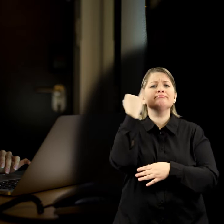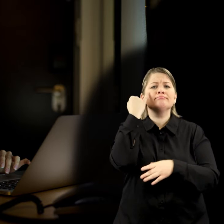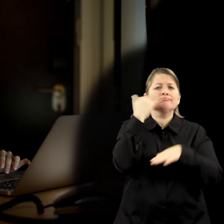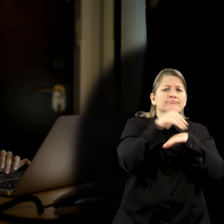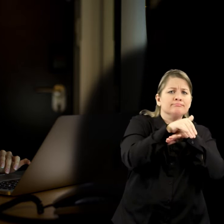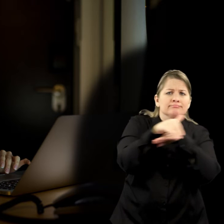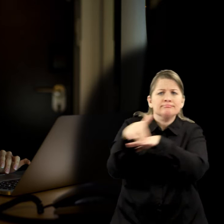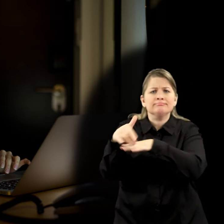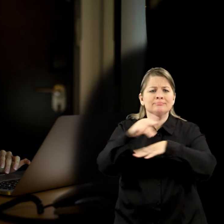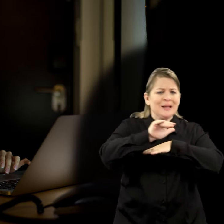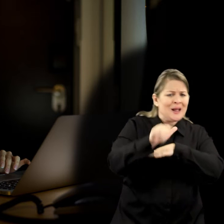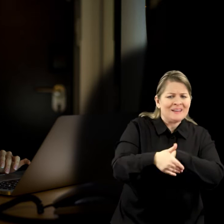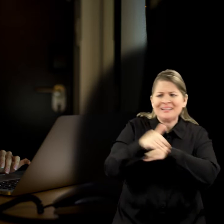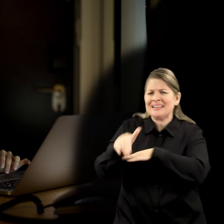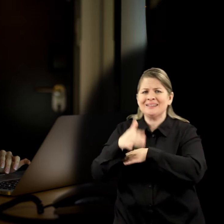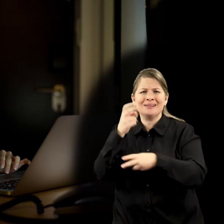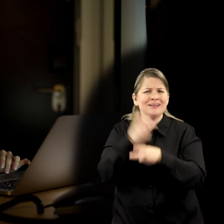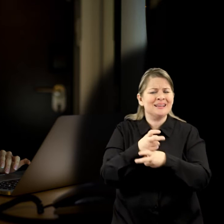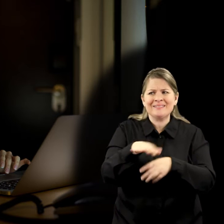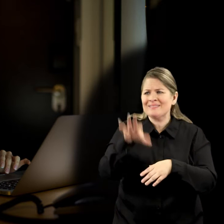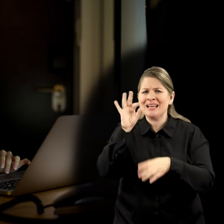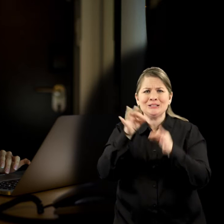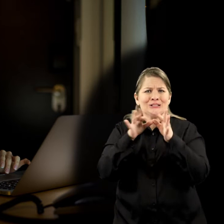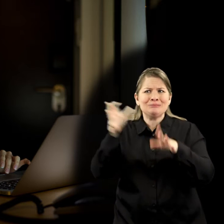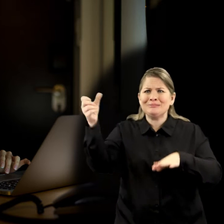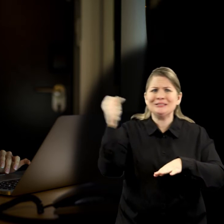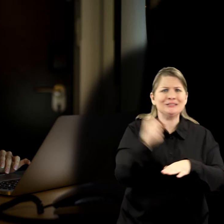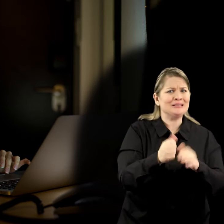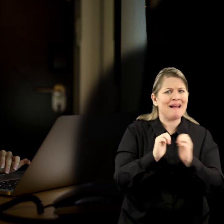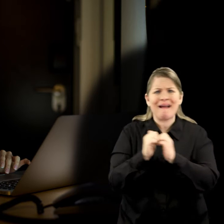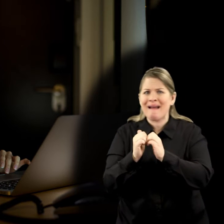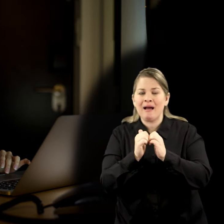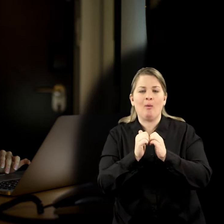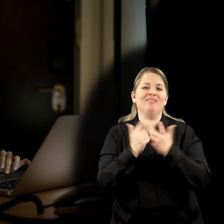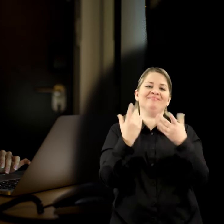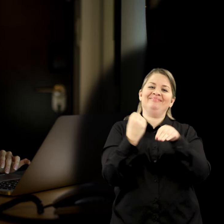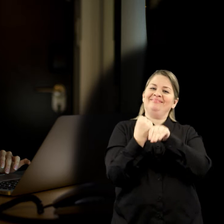With access to a qualified interpreter, VRI is a good alternative